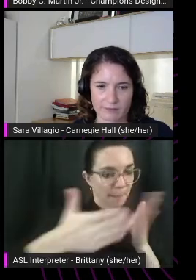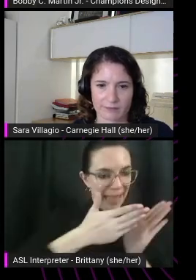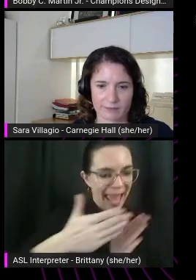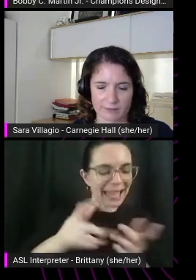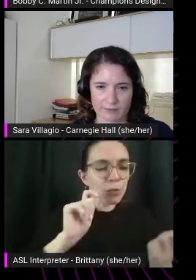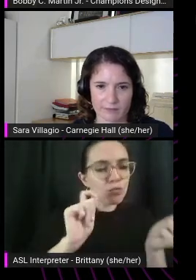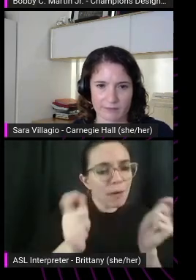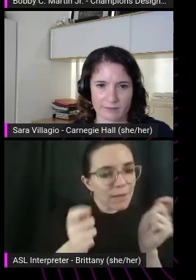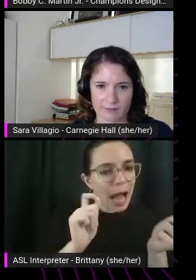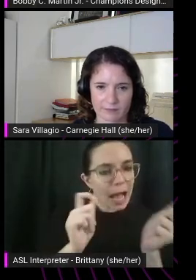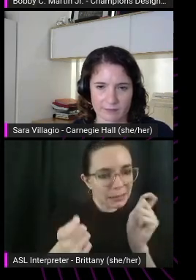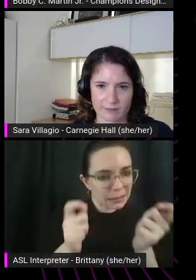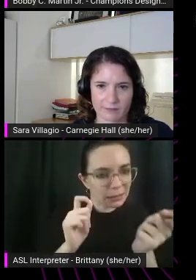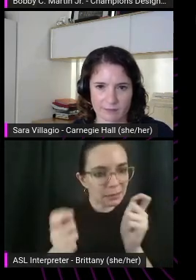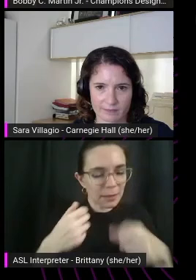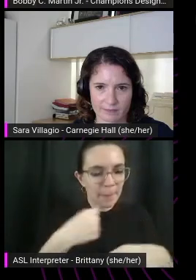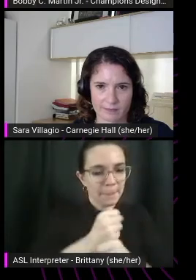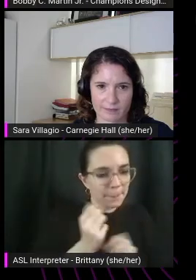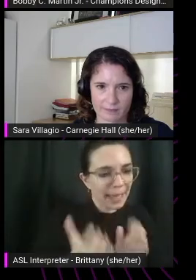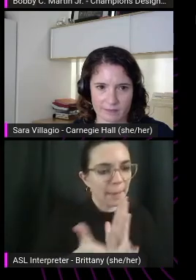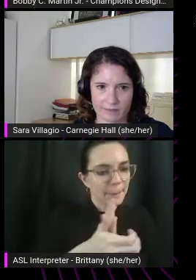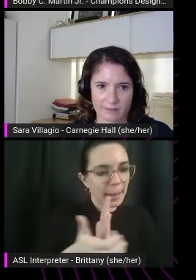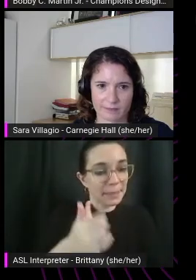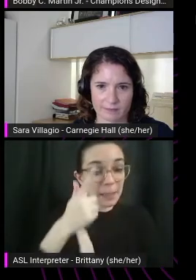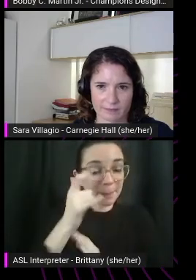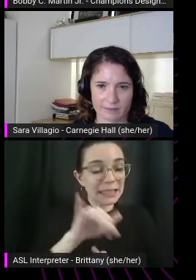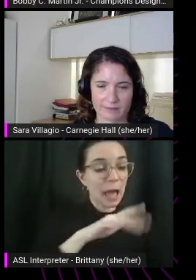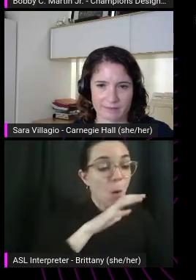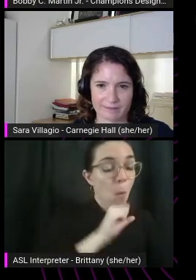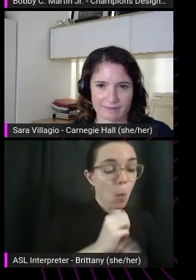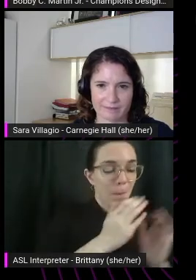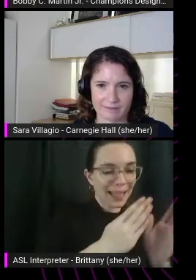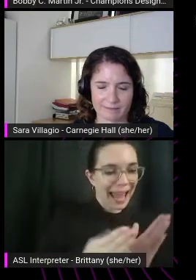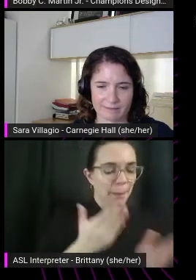Because that old plan that you had is probably not feasible anymore.